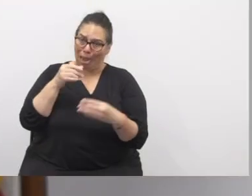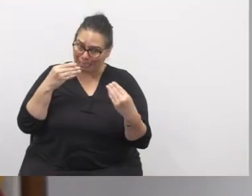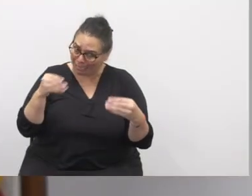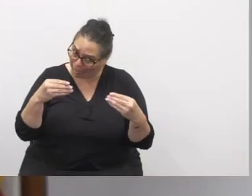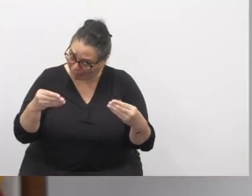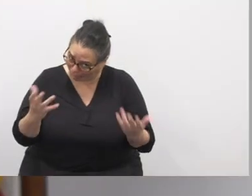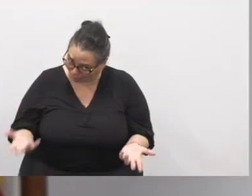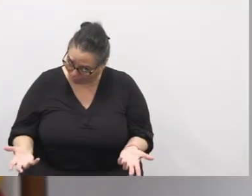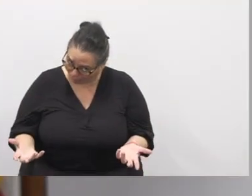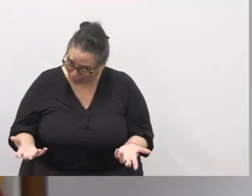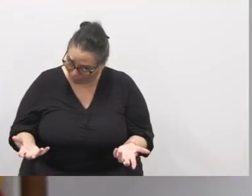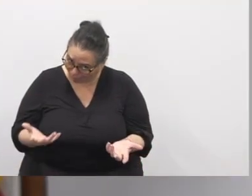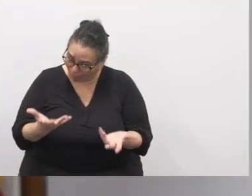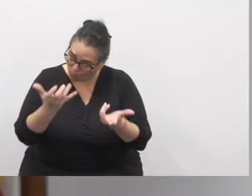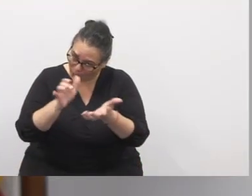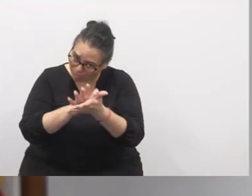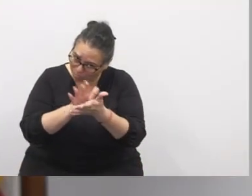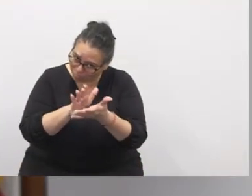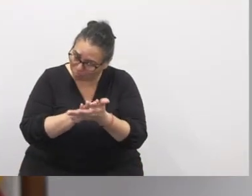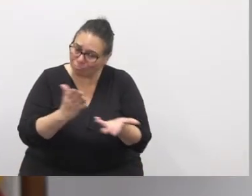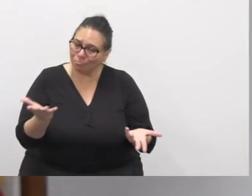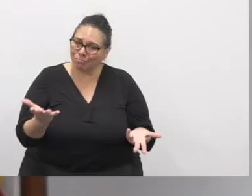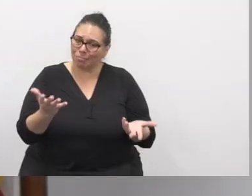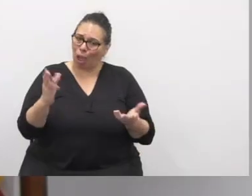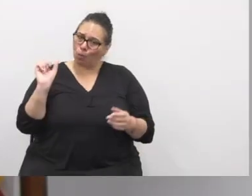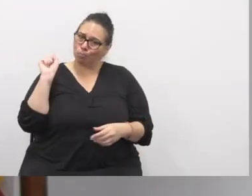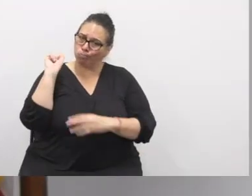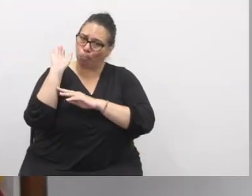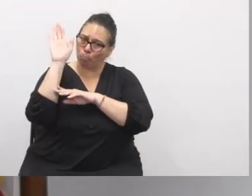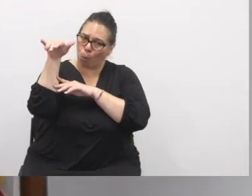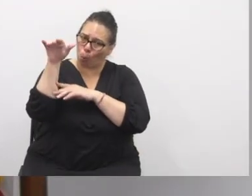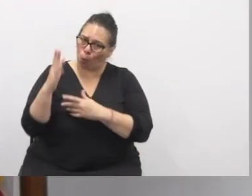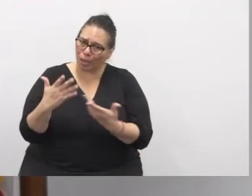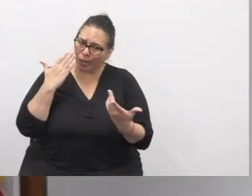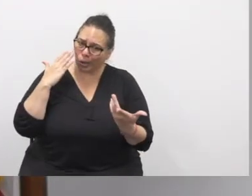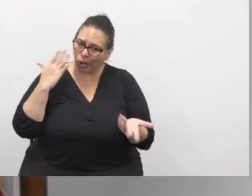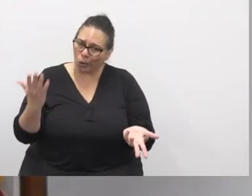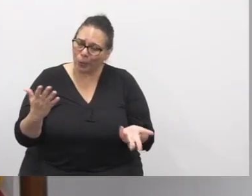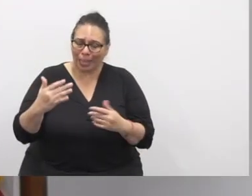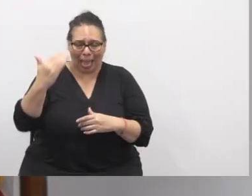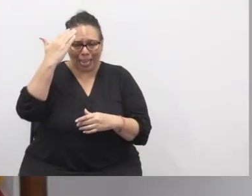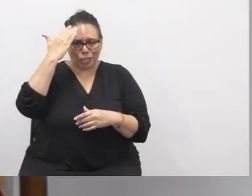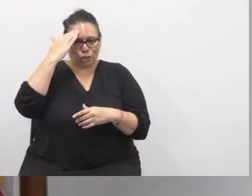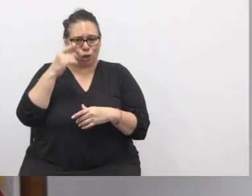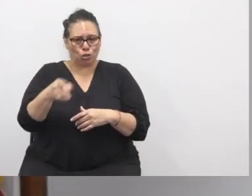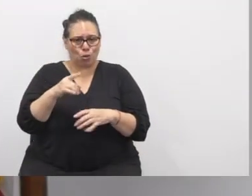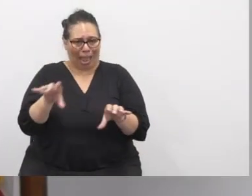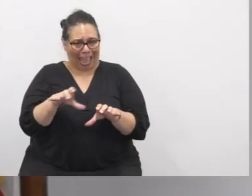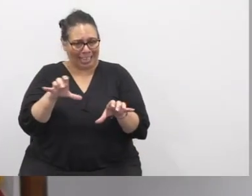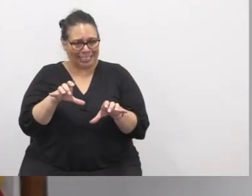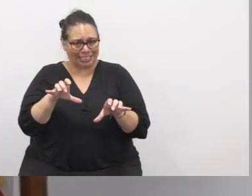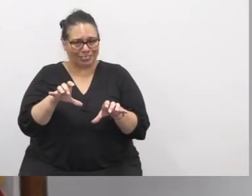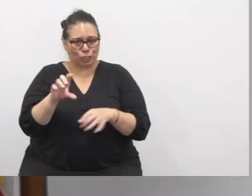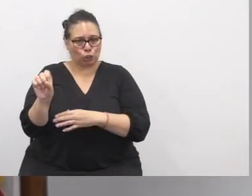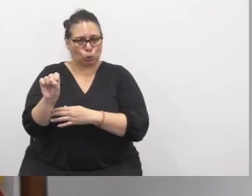and I wanted to throw you some alley-oops here. So I know you guys are pretty active on your social media here, right?